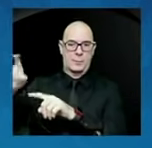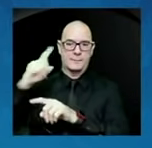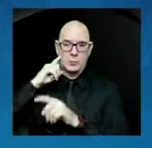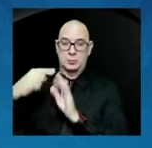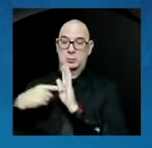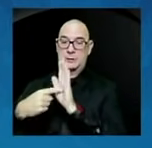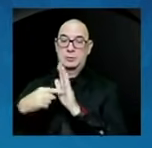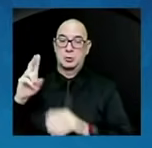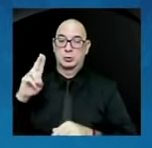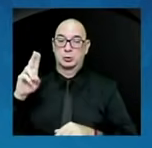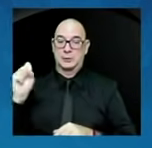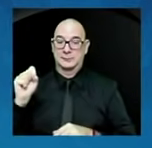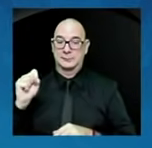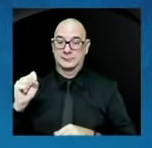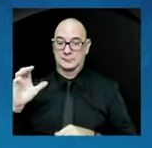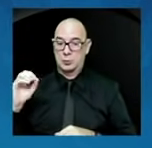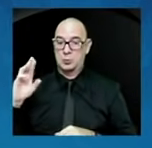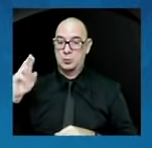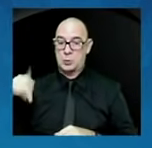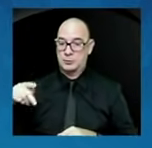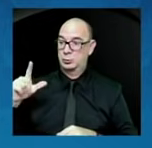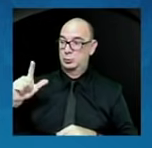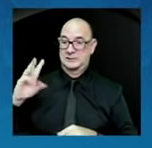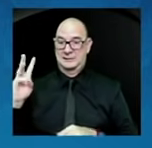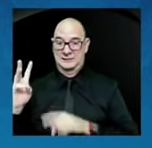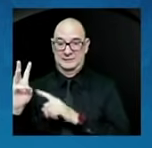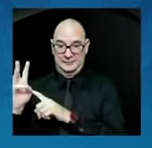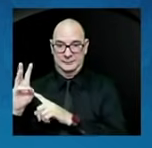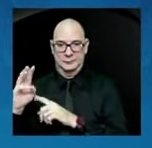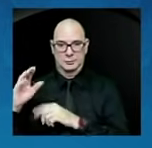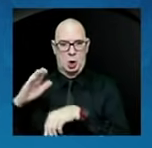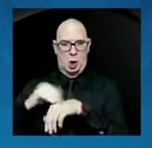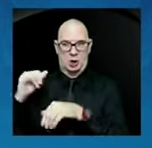I SENATOR HAD TO GET ON THE WAY